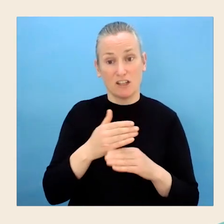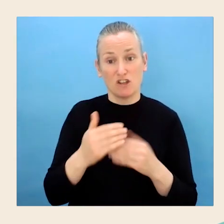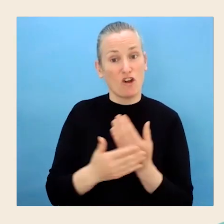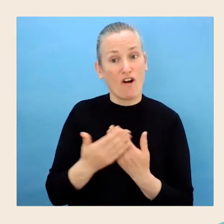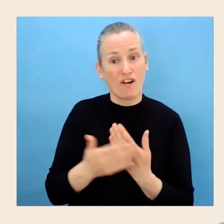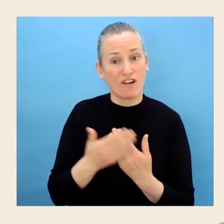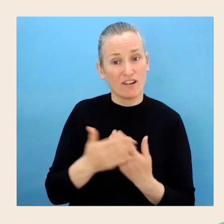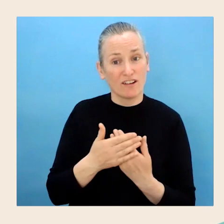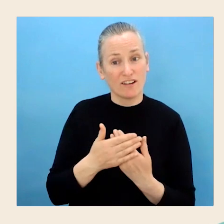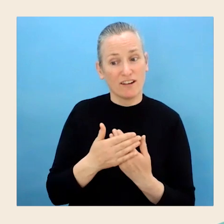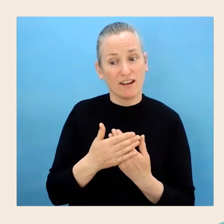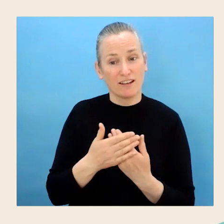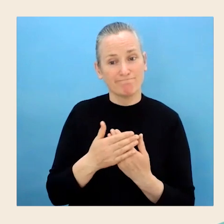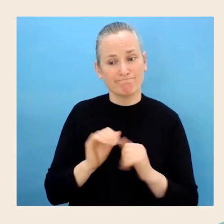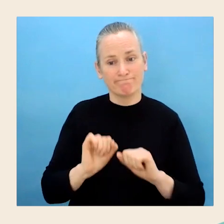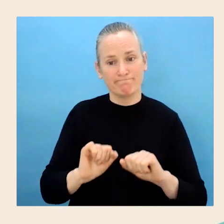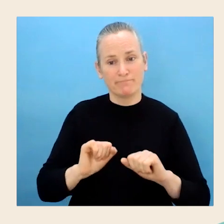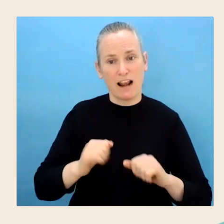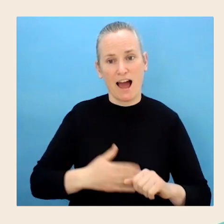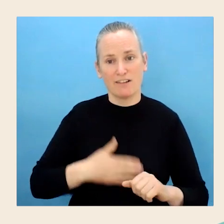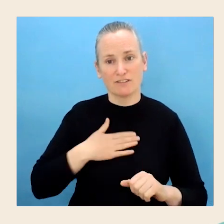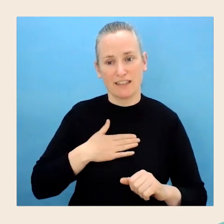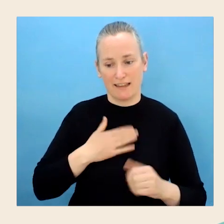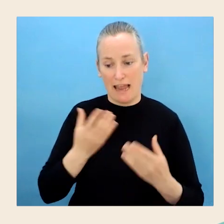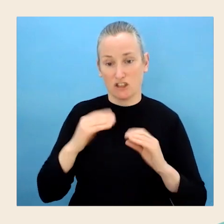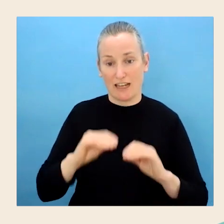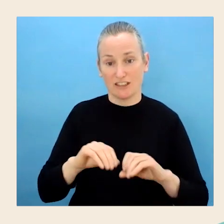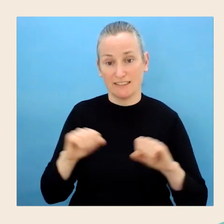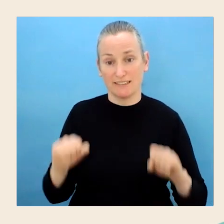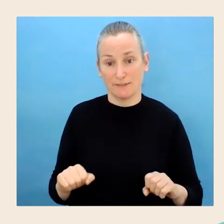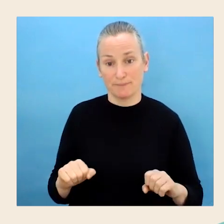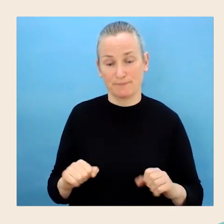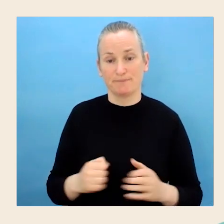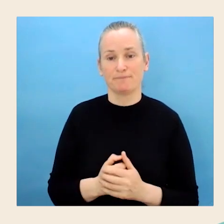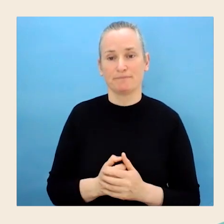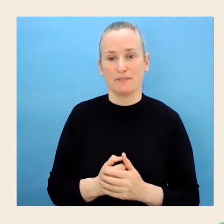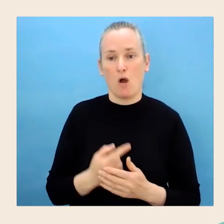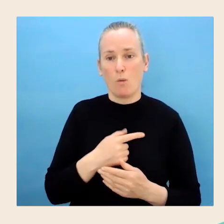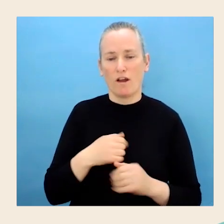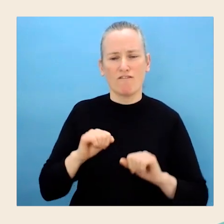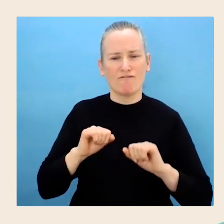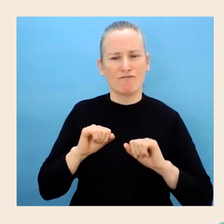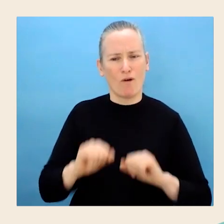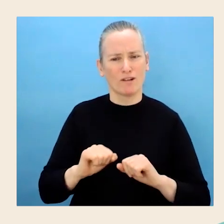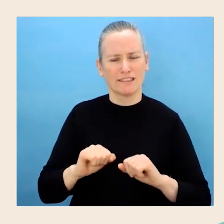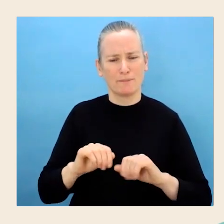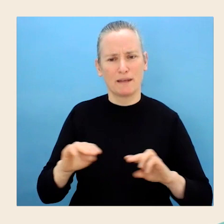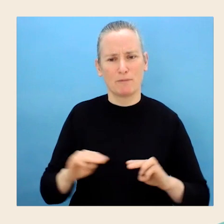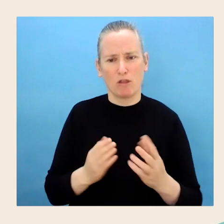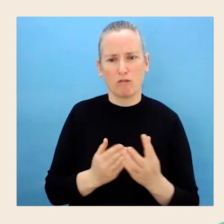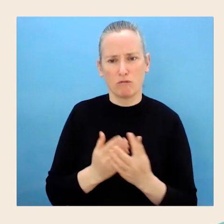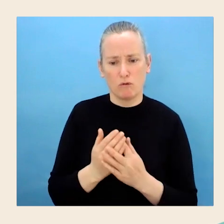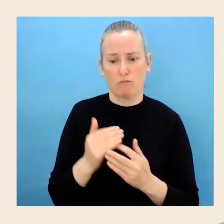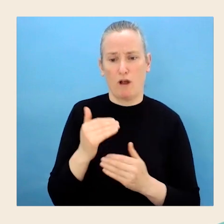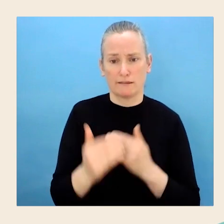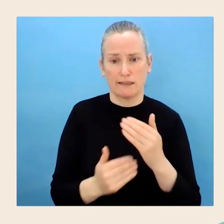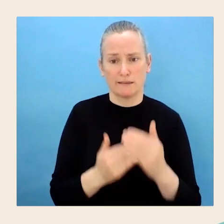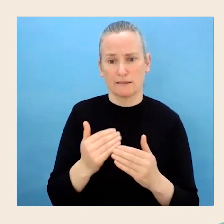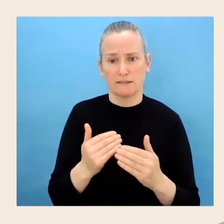that we're forcing people through a process that isn't really adapted in any way to suit their different mind